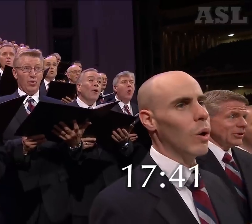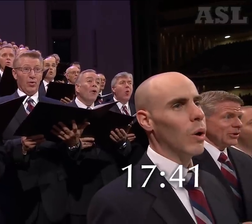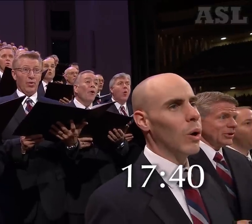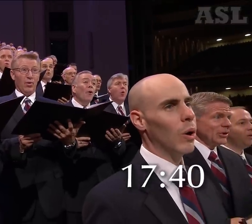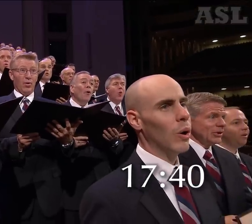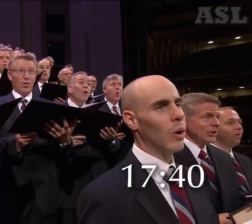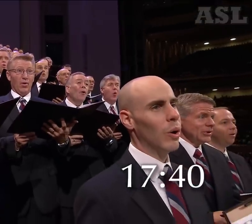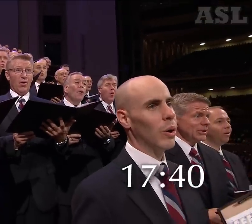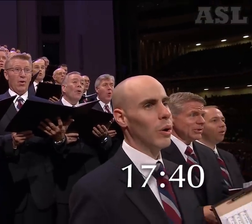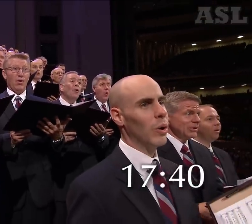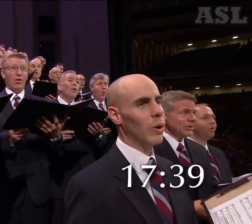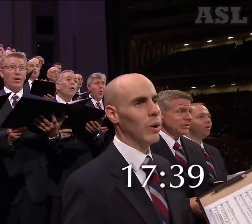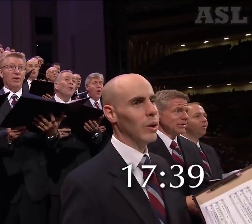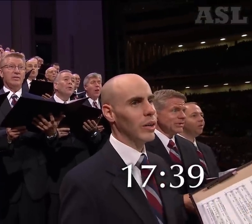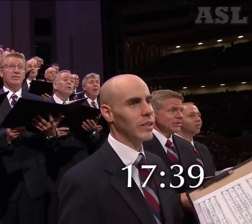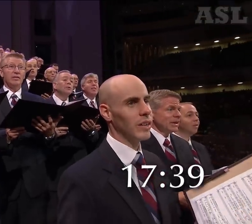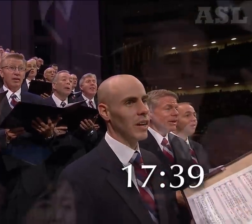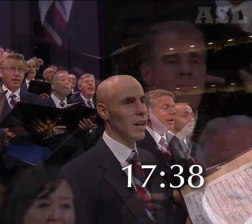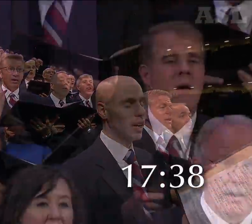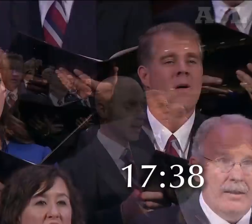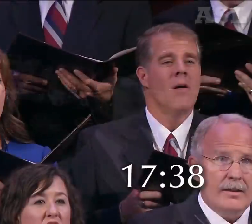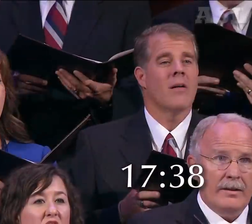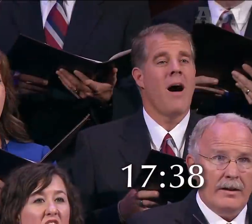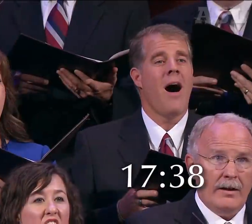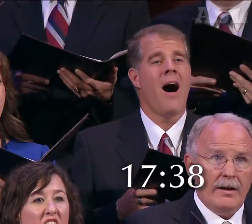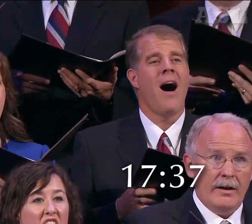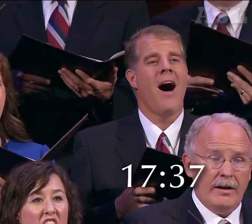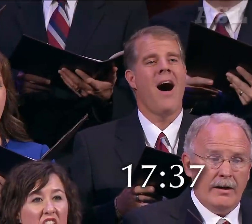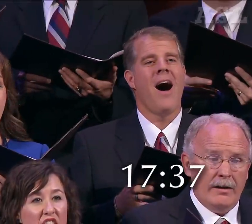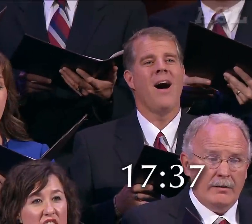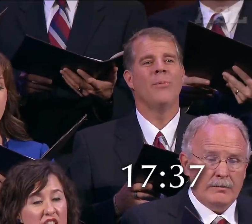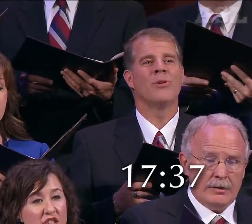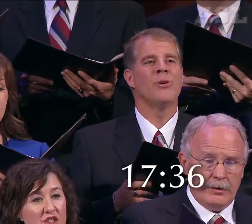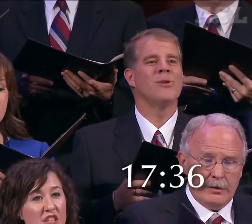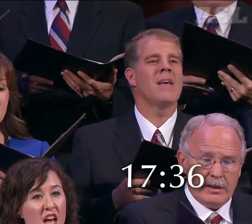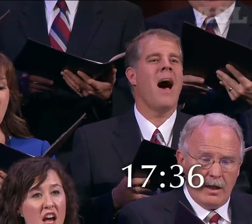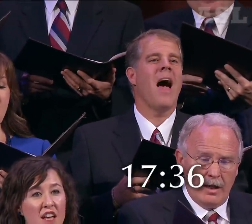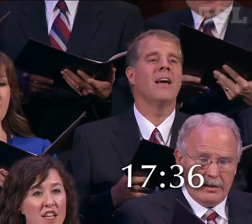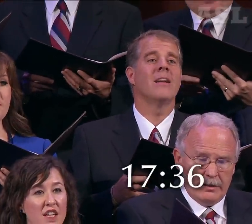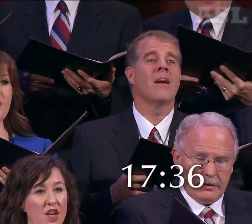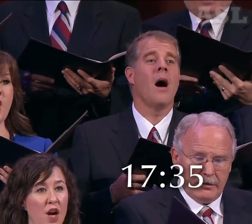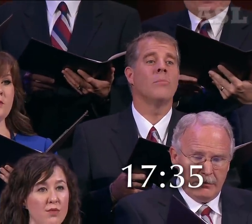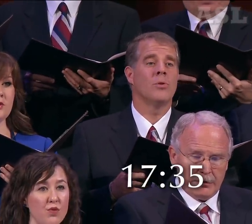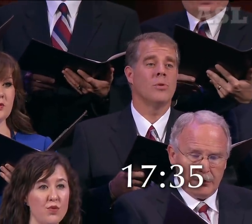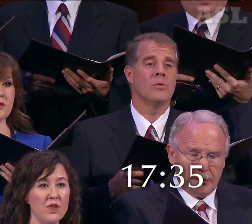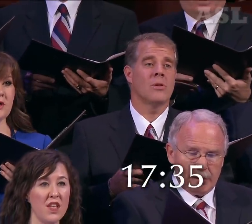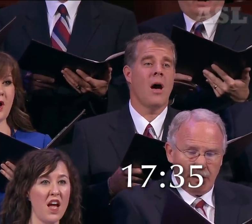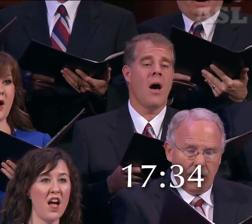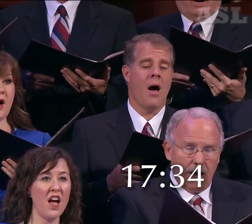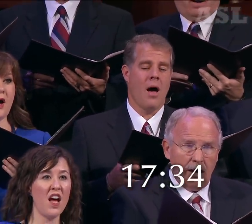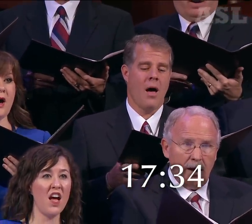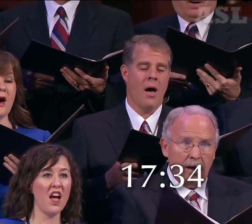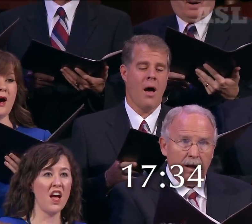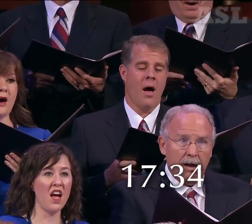THIS IS THE ENGLISH CLOSED CAPTION CHANNEL OF THE CHURCH OF JESUS CHRIST OF LATTER-DAY SAINTS.